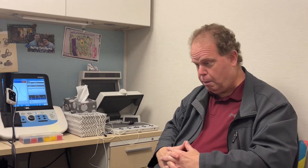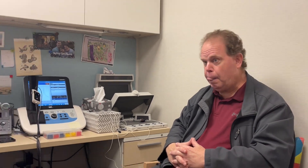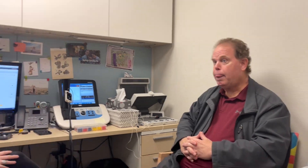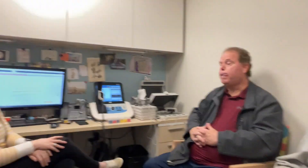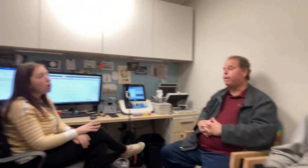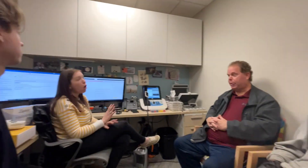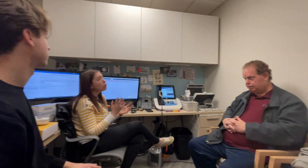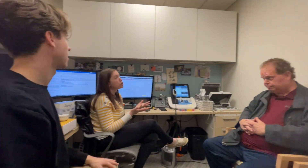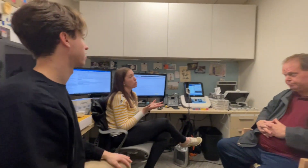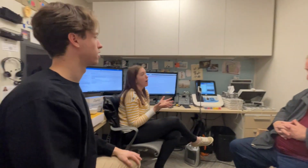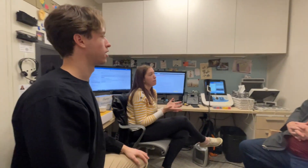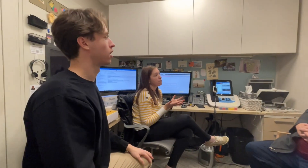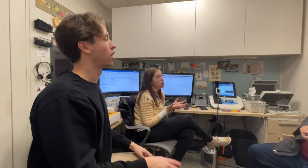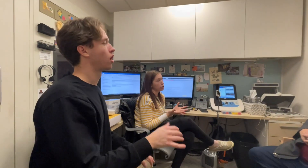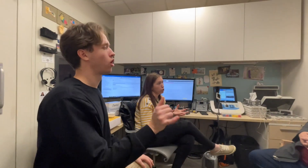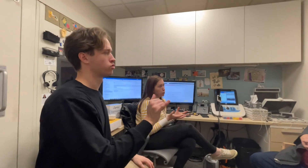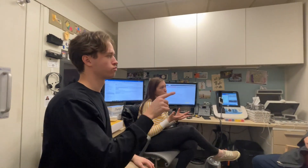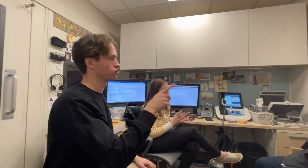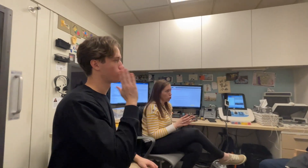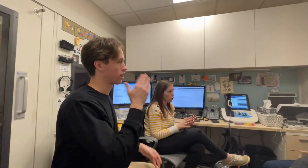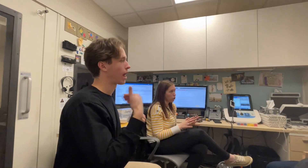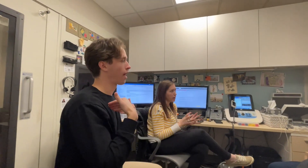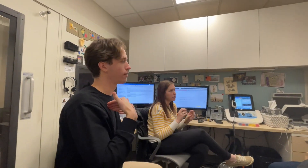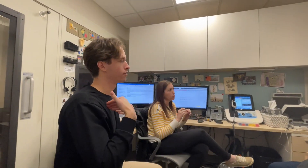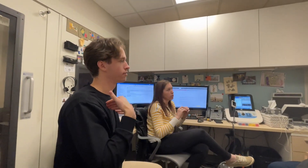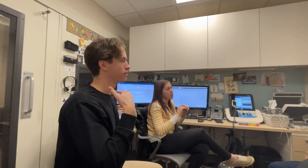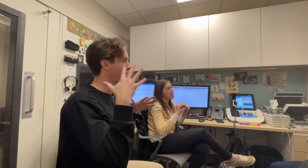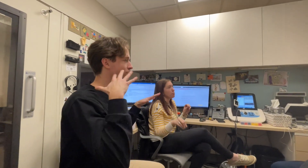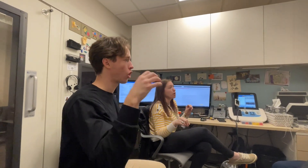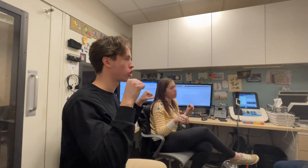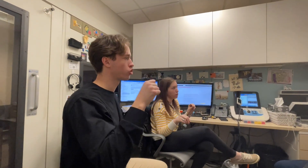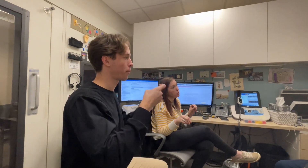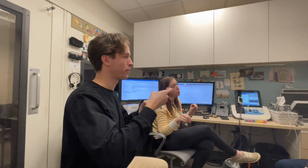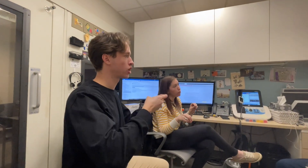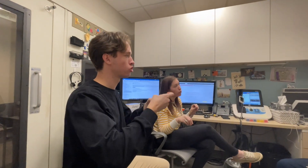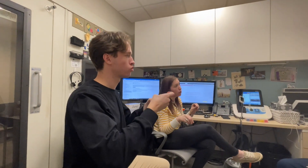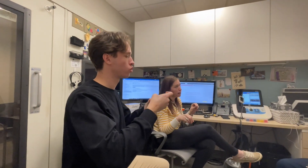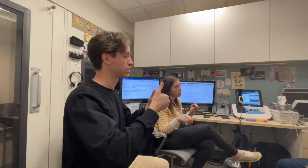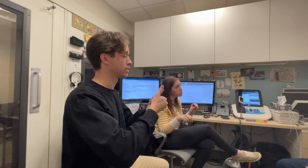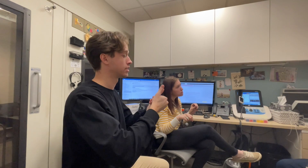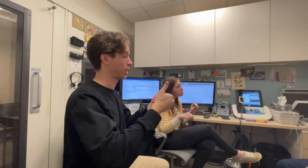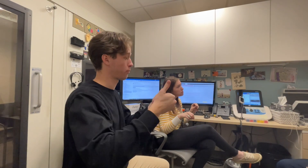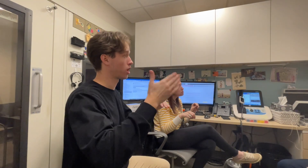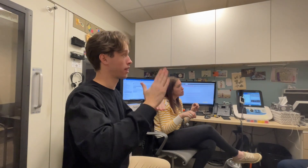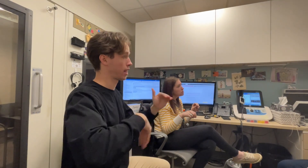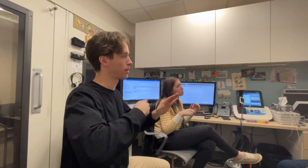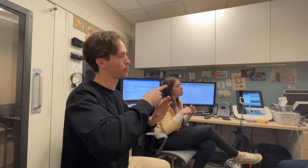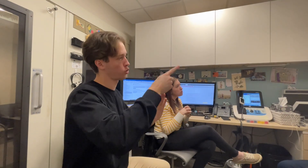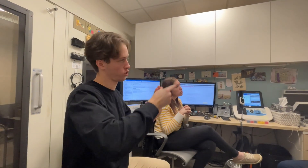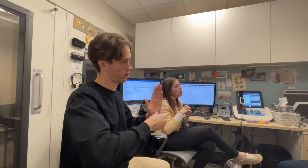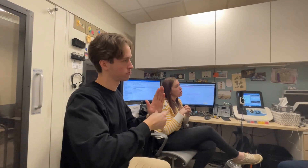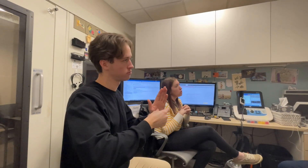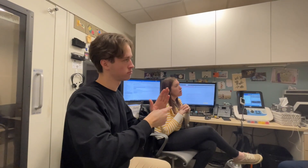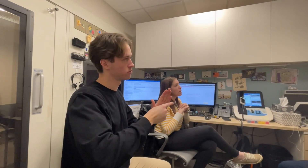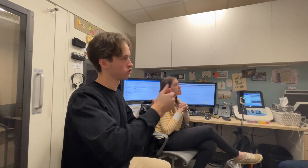you will also have a volume control that's sort of separate from the programs so let's